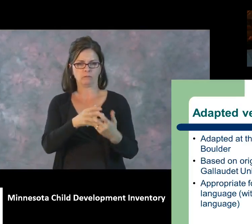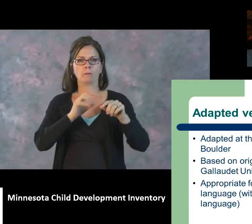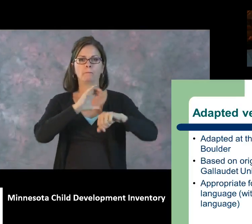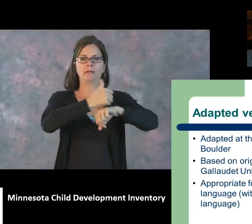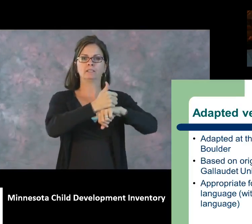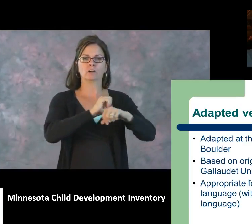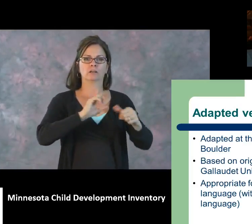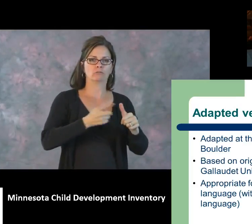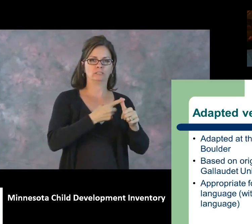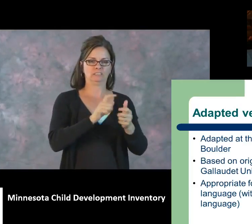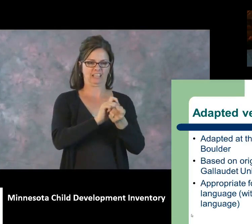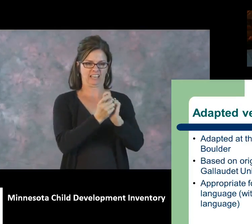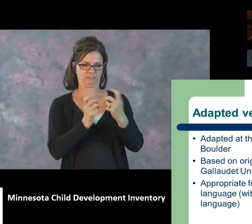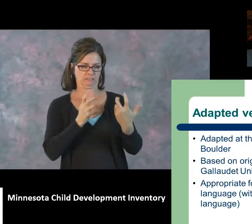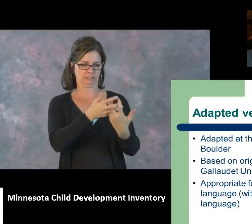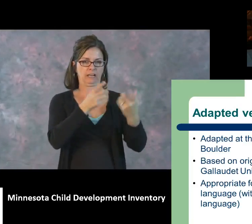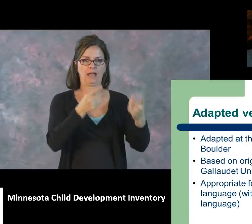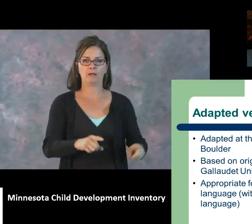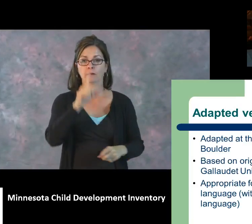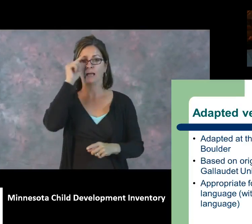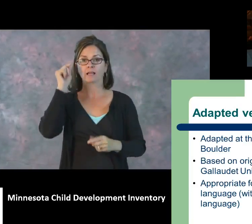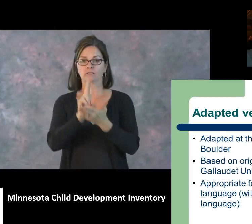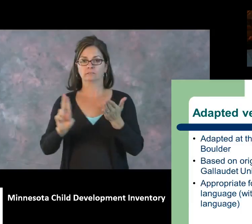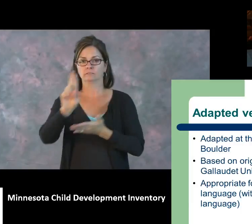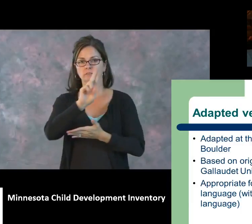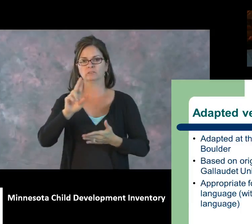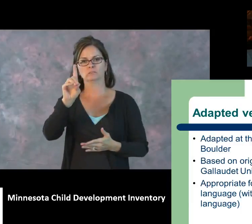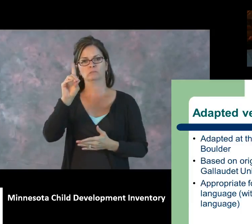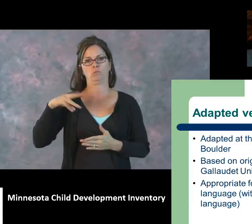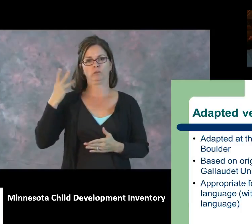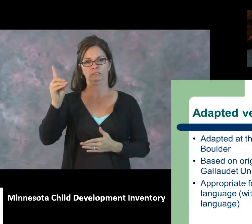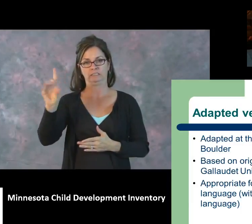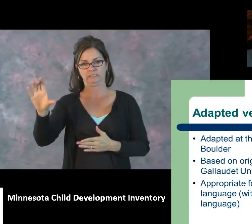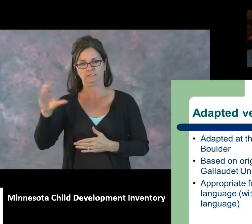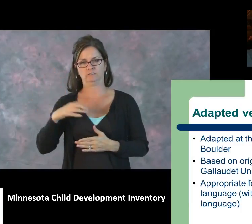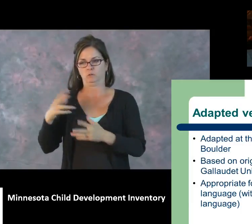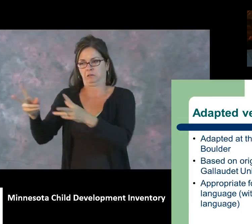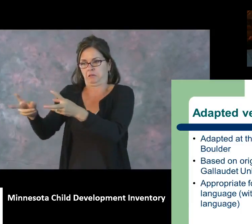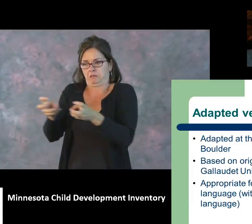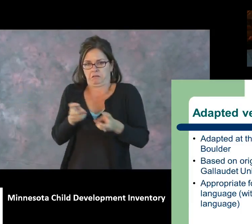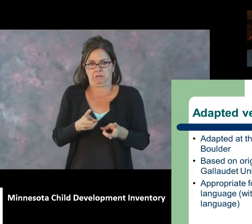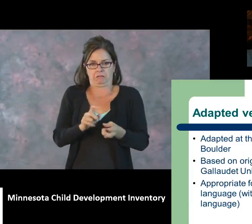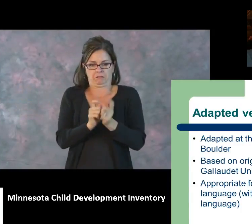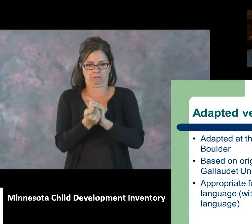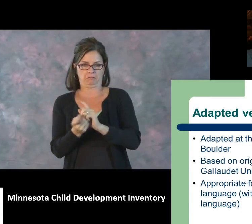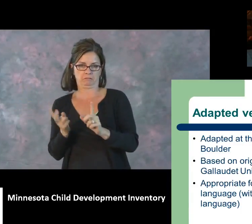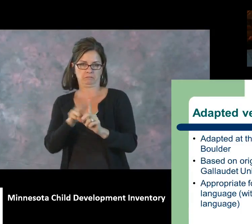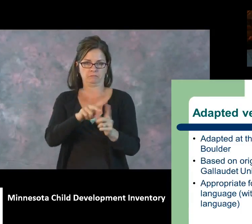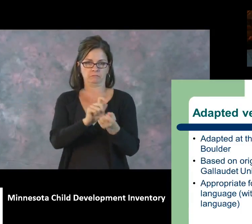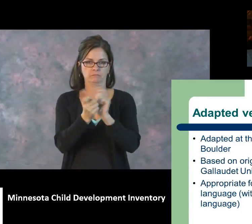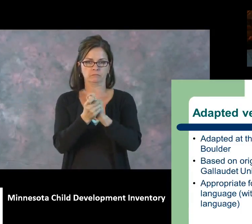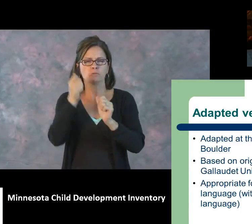at Gallaudet University in Washington D.C. Let's take a look back at that sample page, and